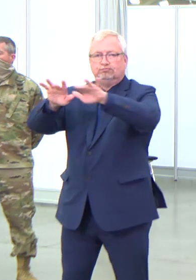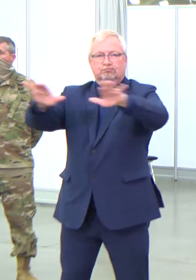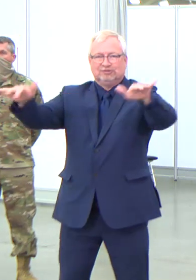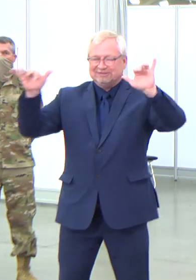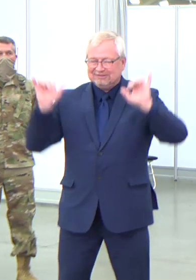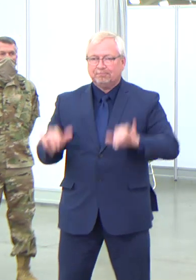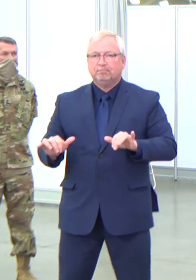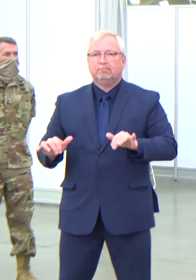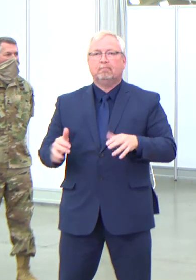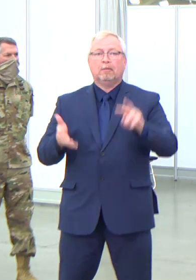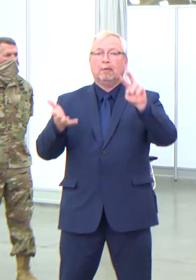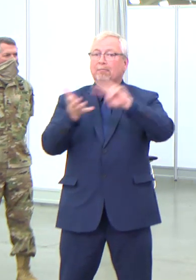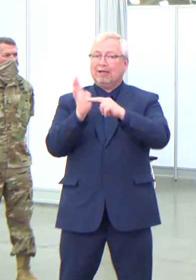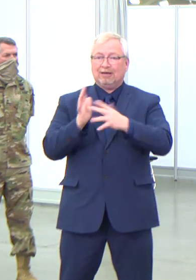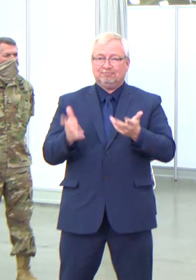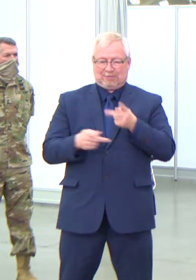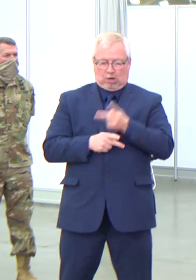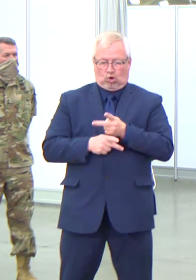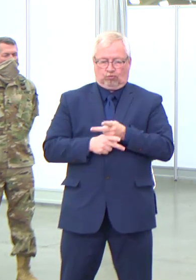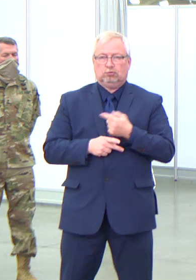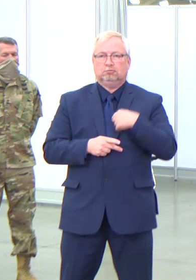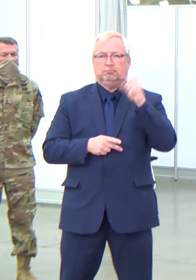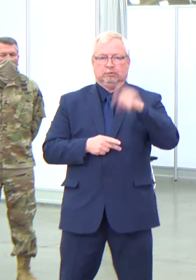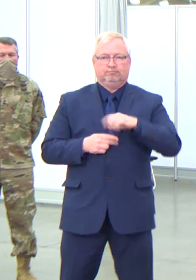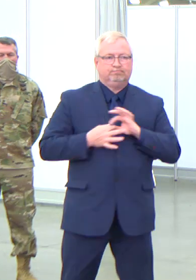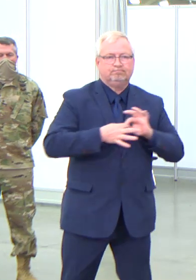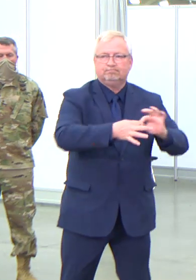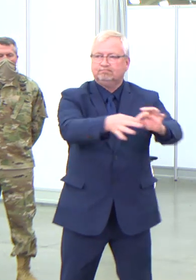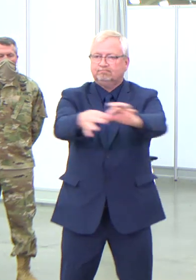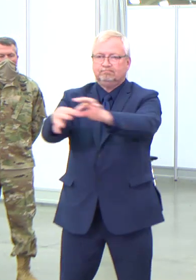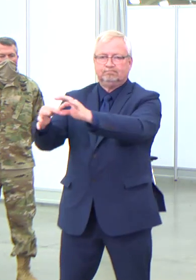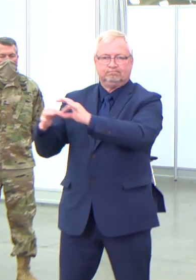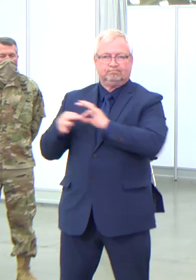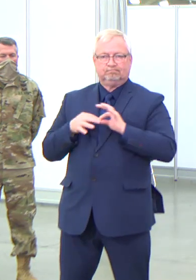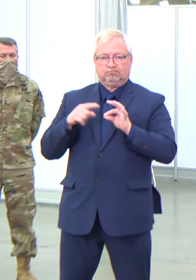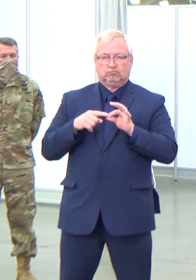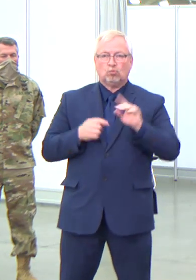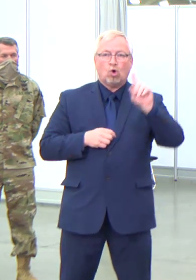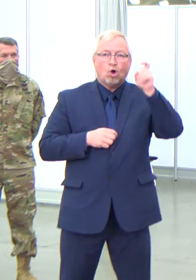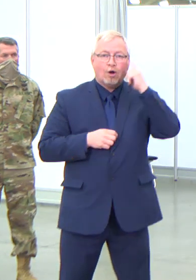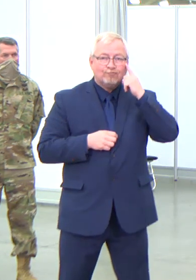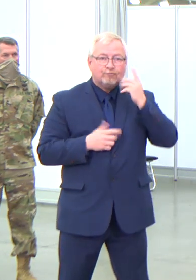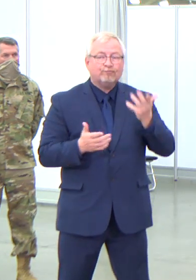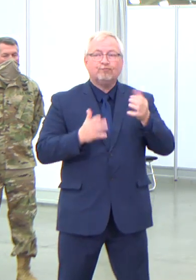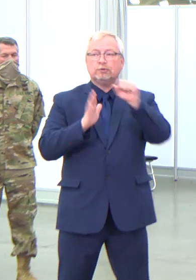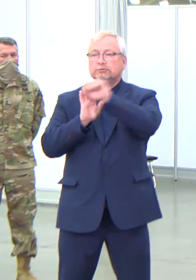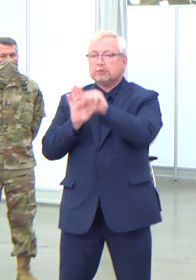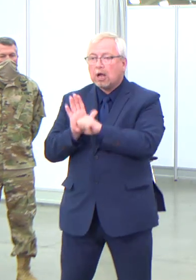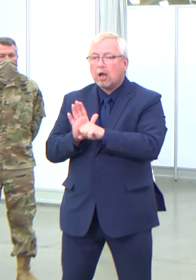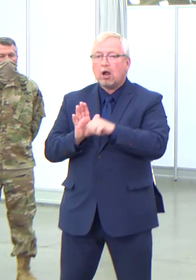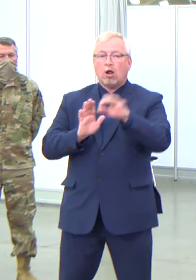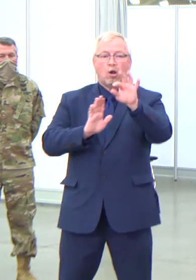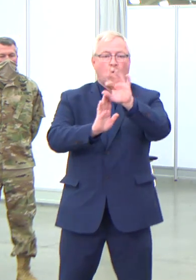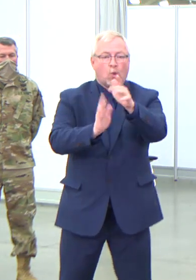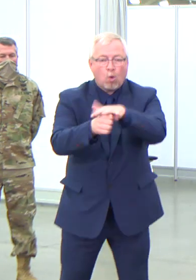. It is times like this when we need to coordinate care with our government, local, state, and federal